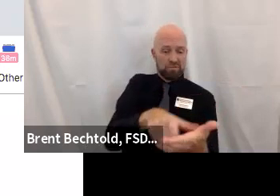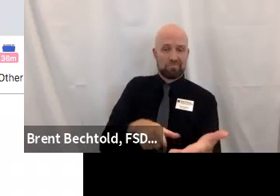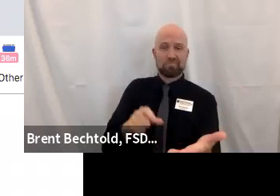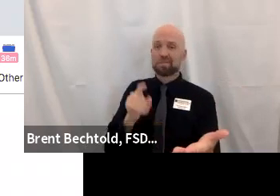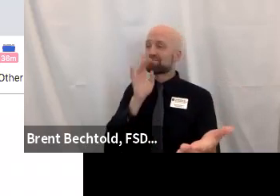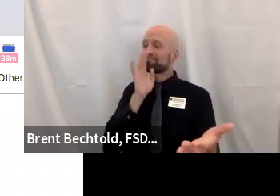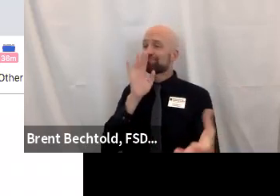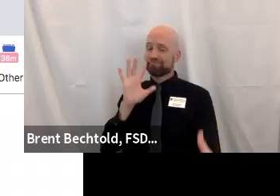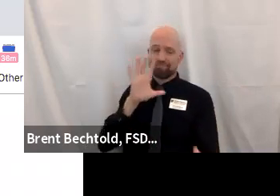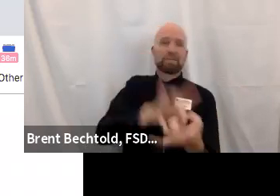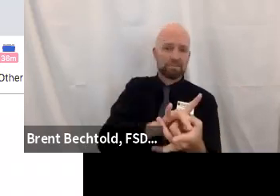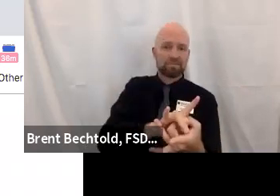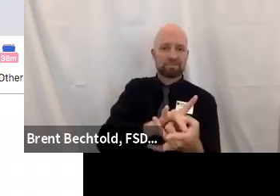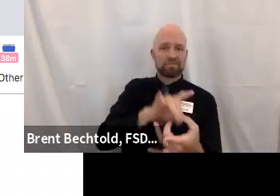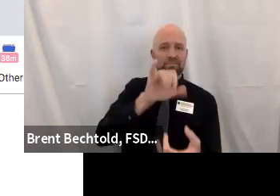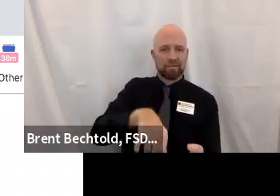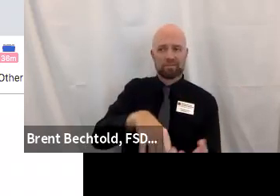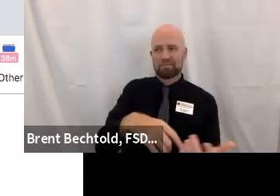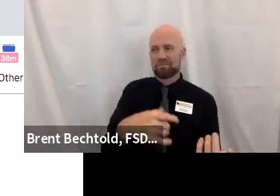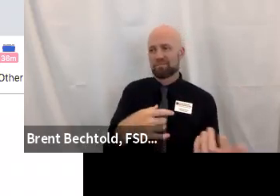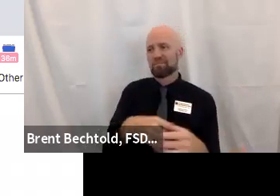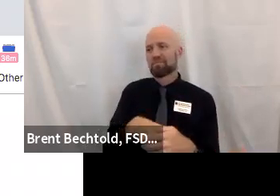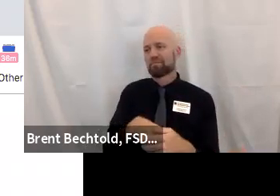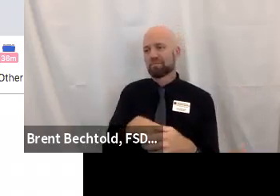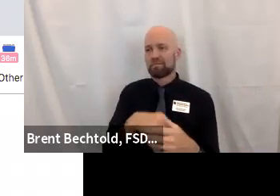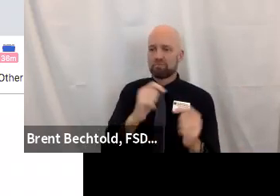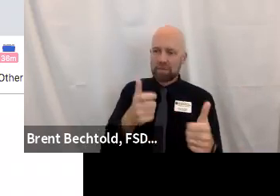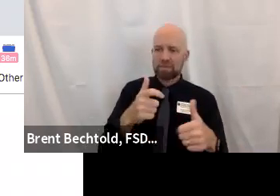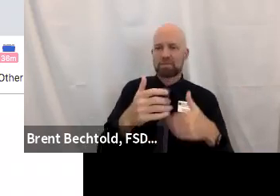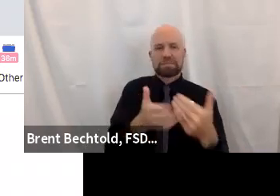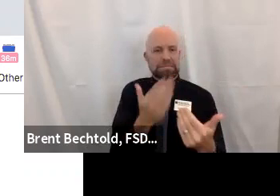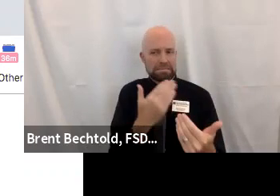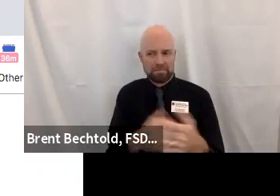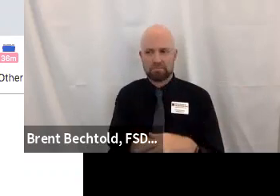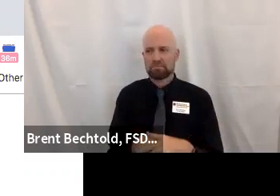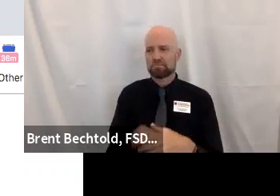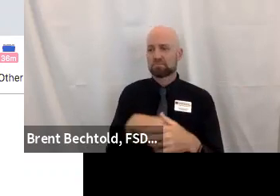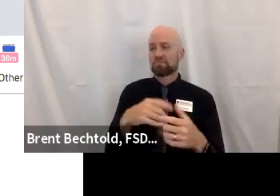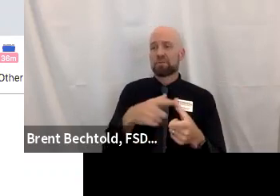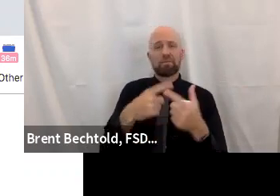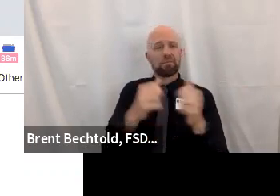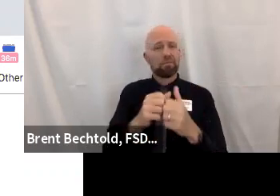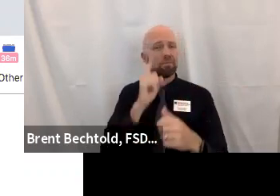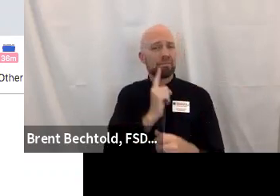When they read a passage, they are connecting that passage